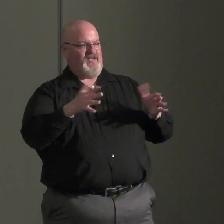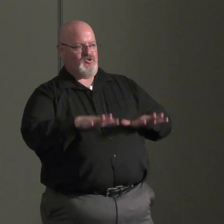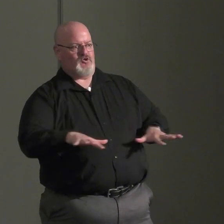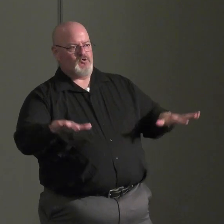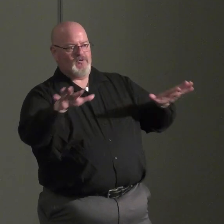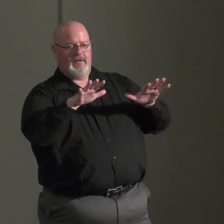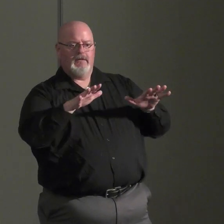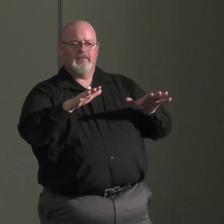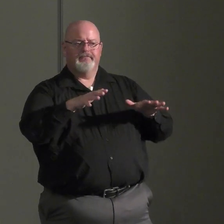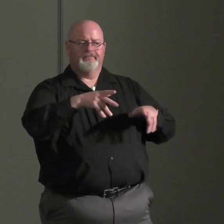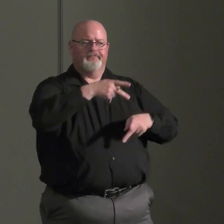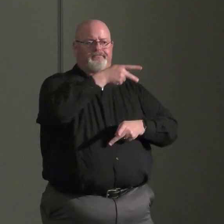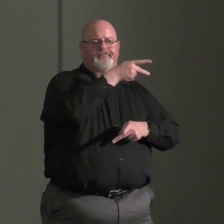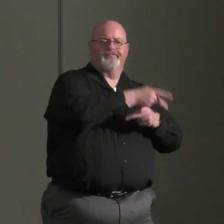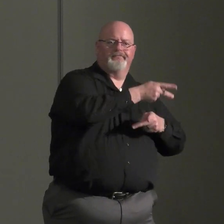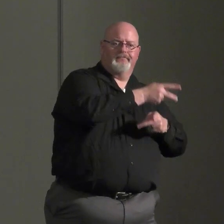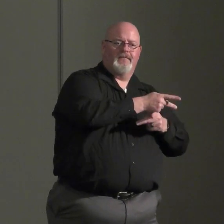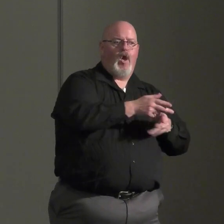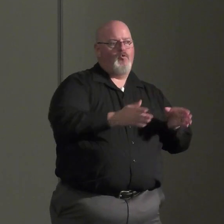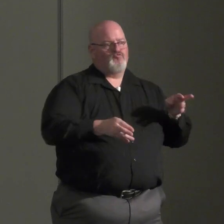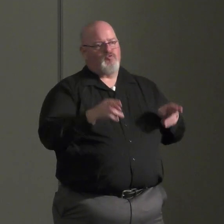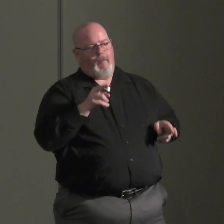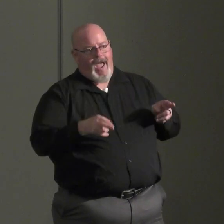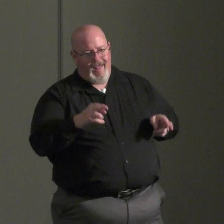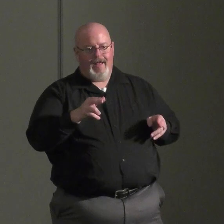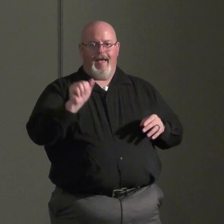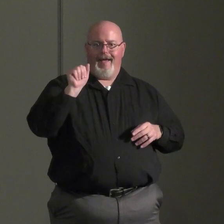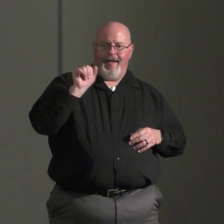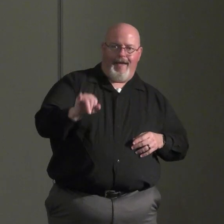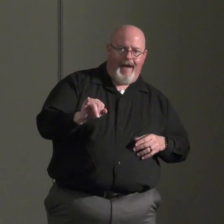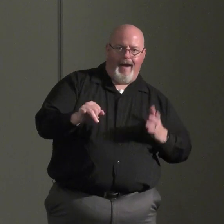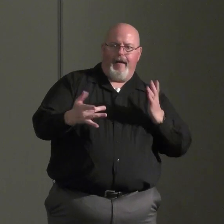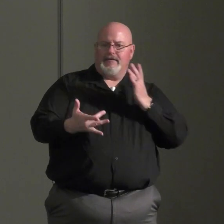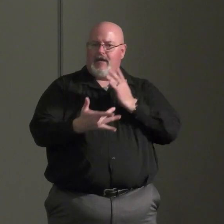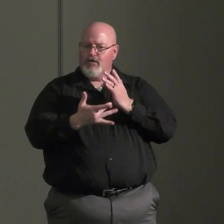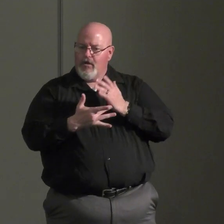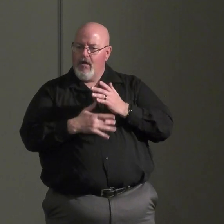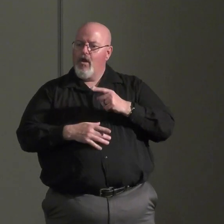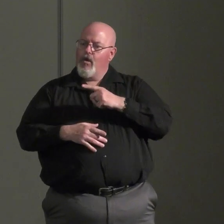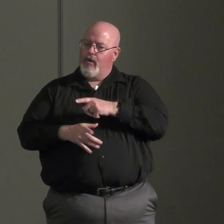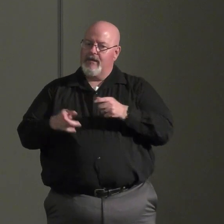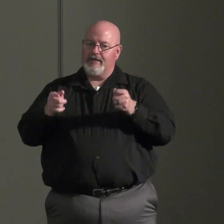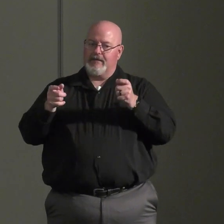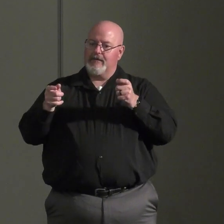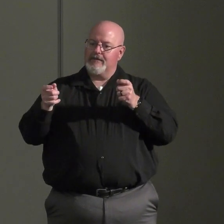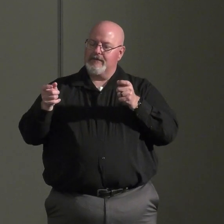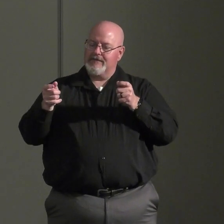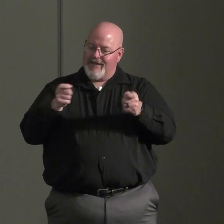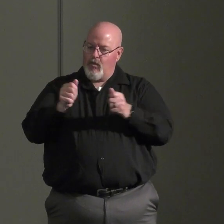dealing with robotics and AI and technology, you are dealing with a build environment. We